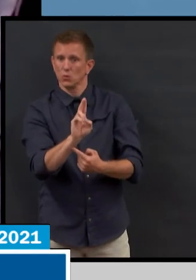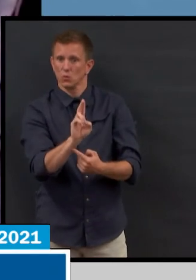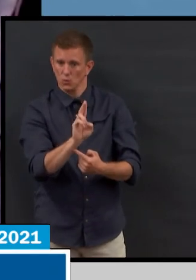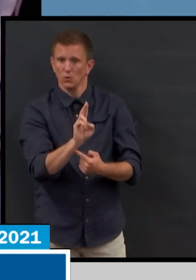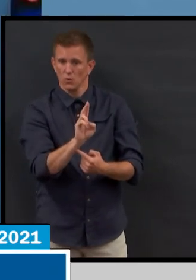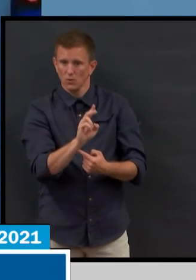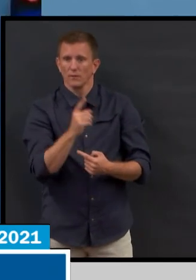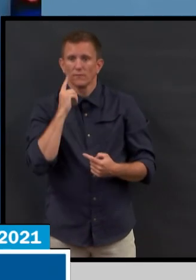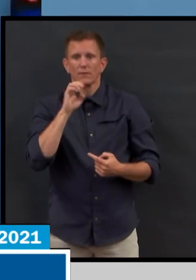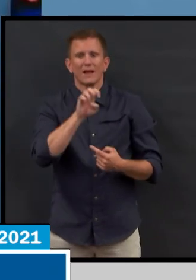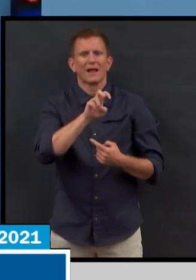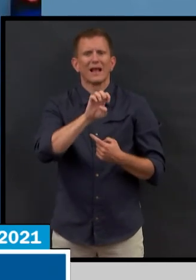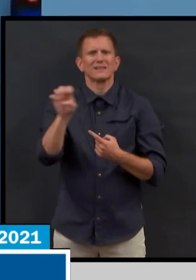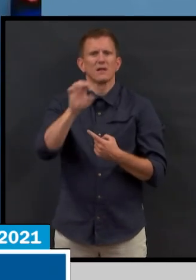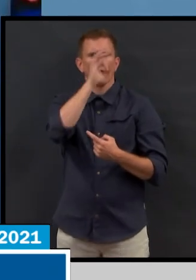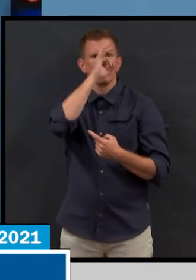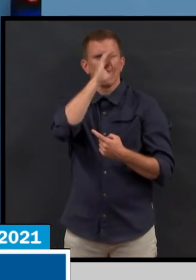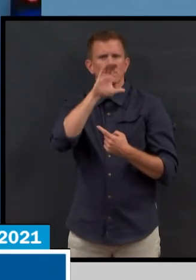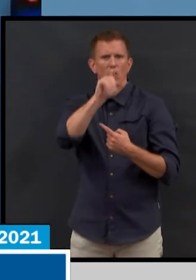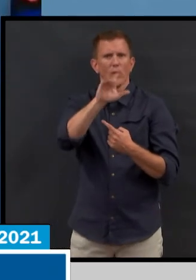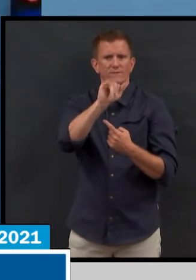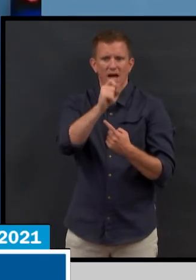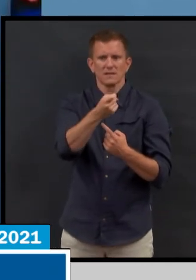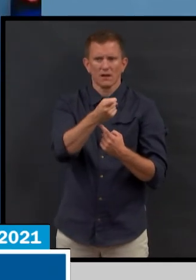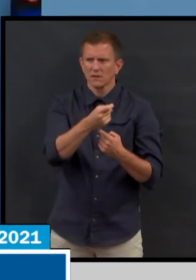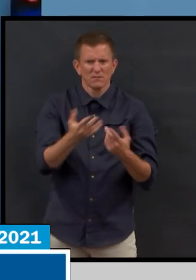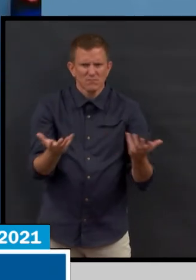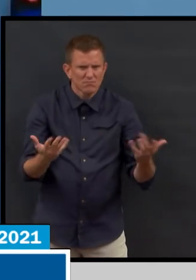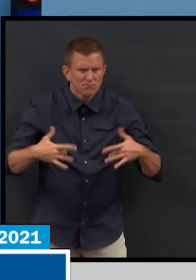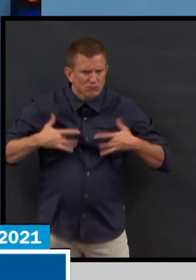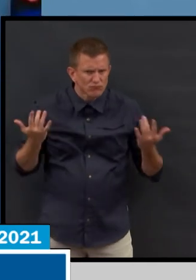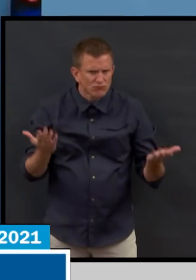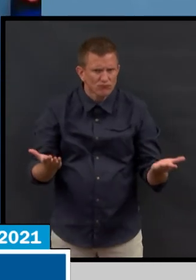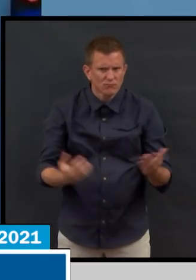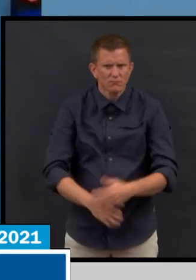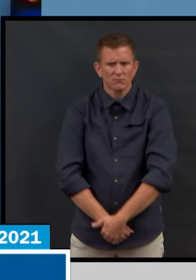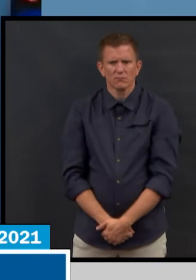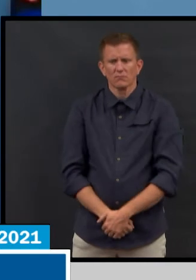certainly and thank you for that question as we talk about how can we create affordability within